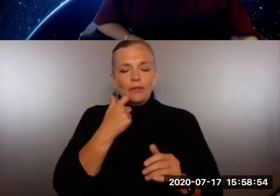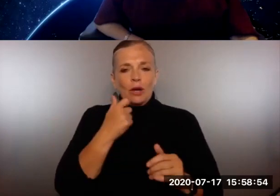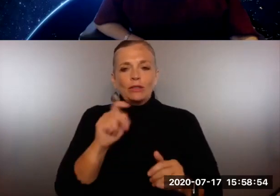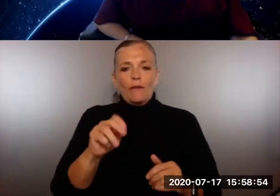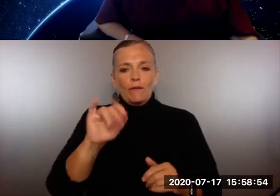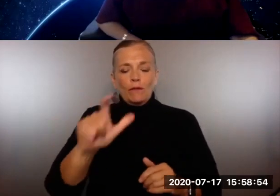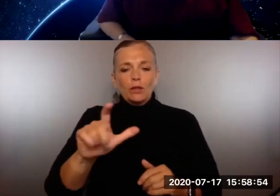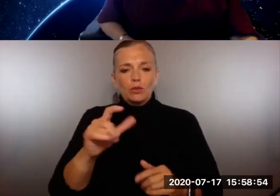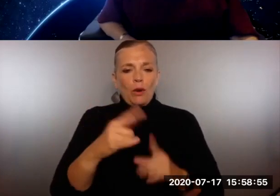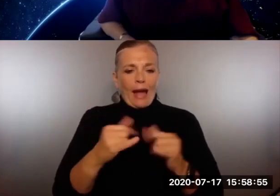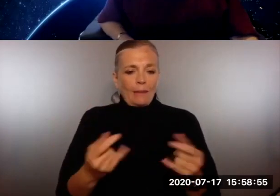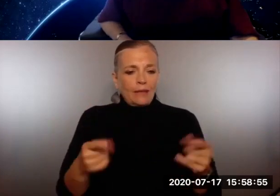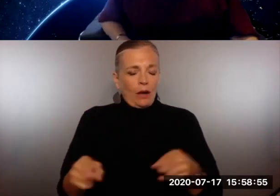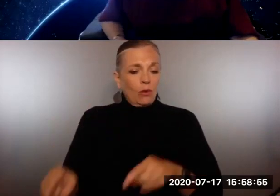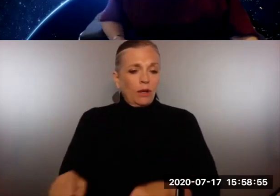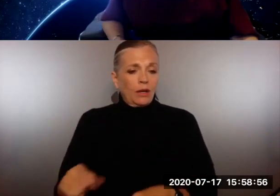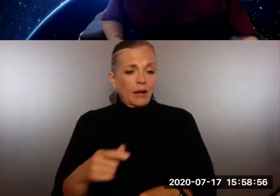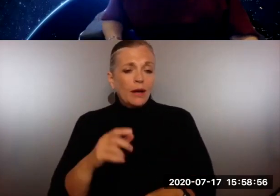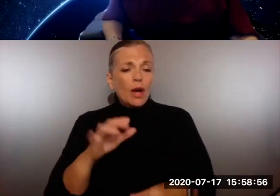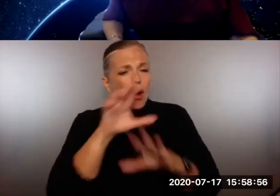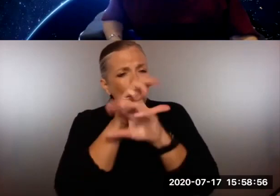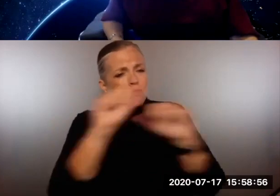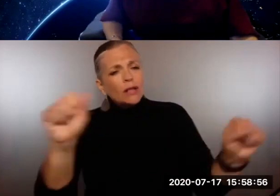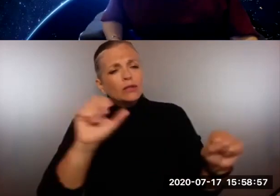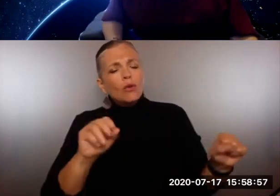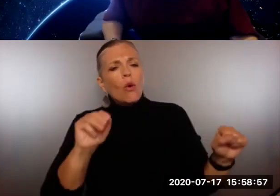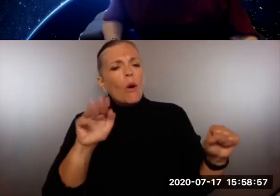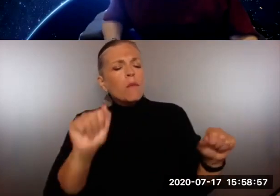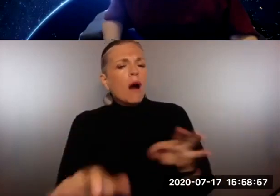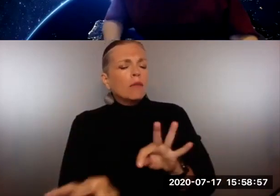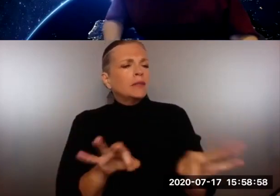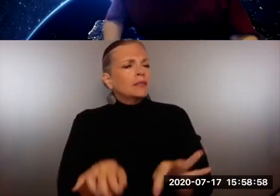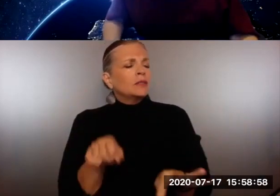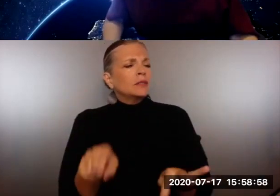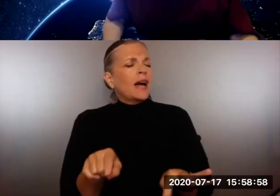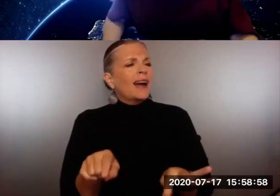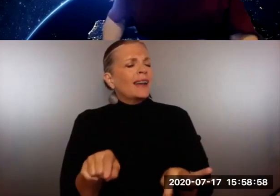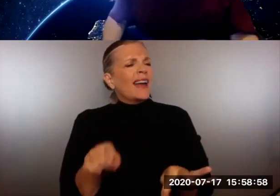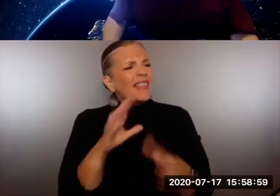President Obama described the film as the story of a bunch of disabled teens, who